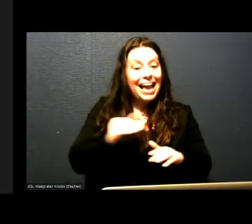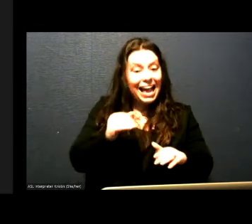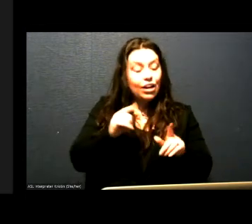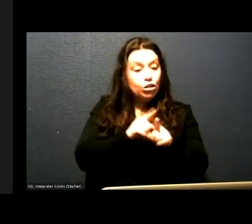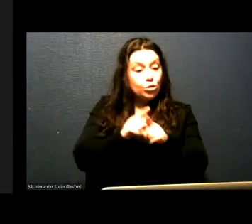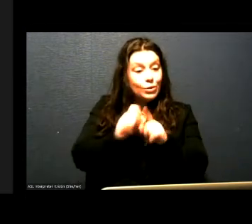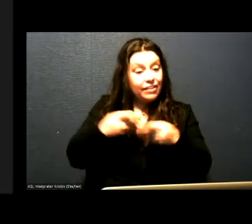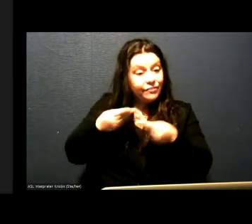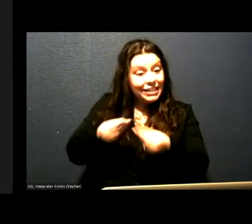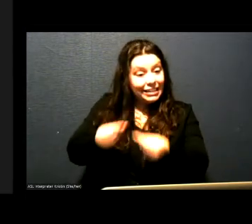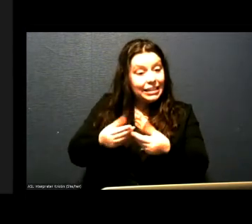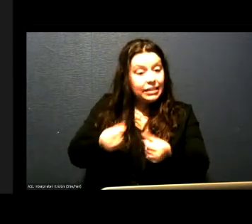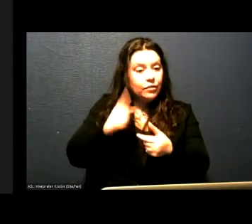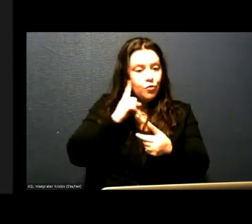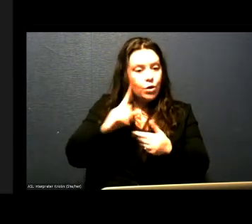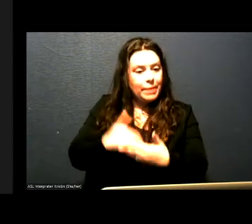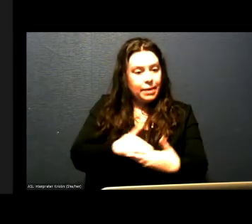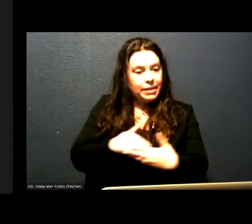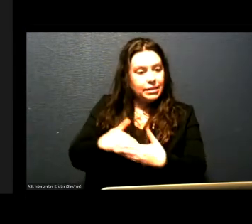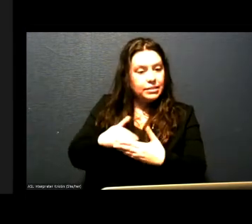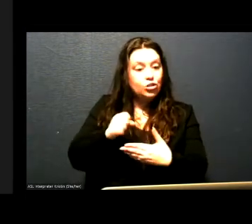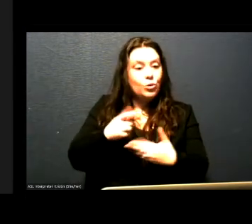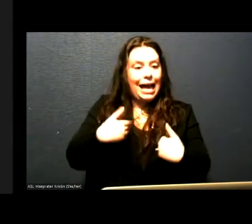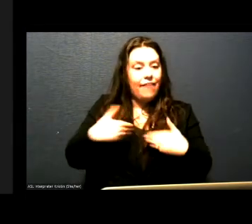their mouth and they'll go over to their young and just open their mouth and let the young pelicans